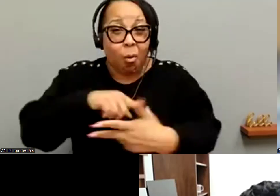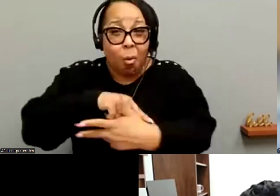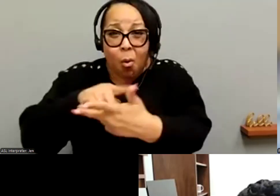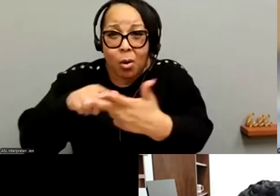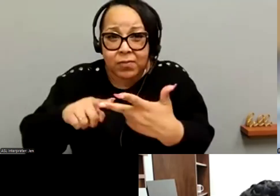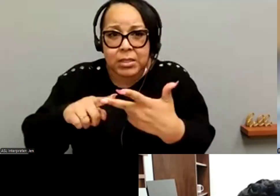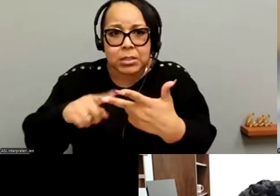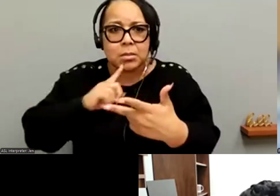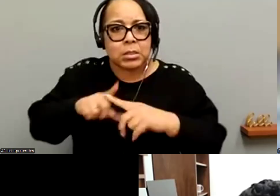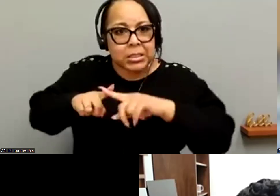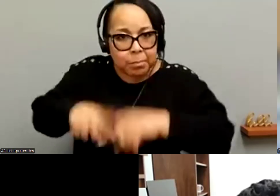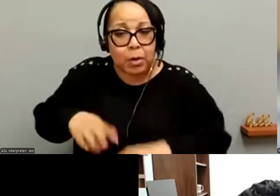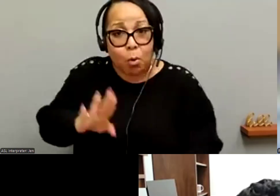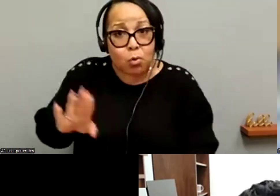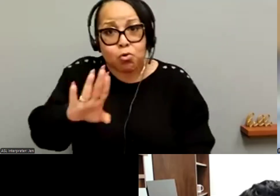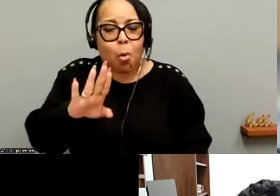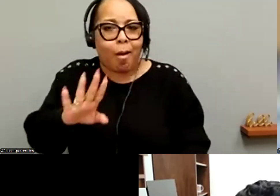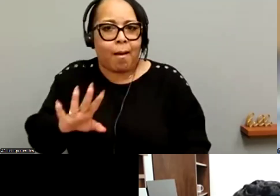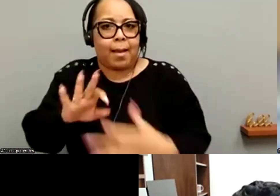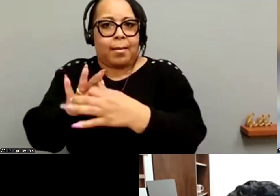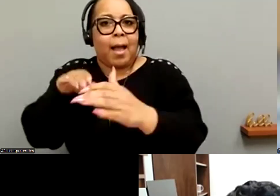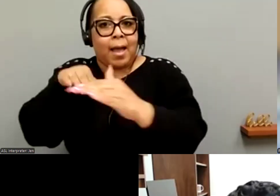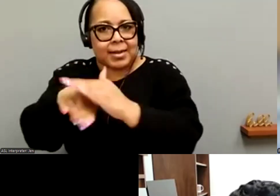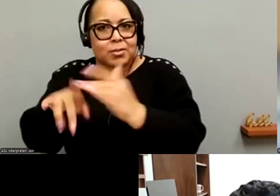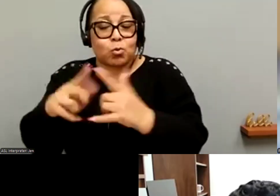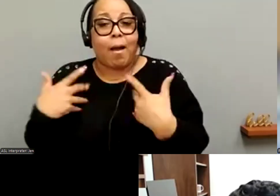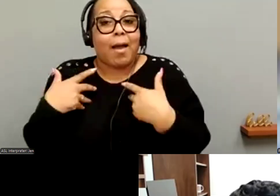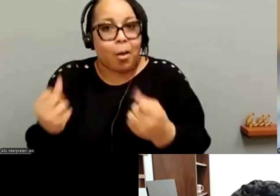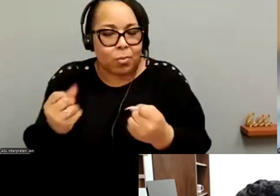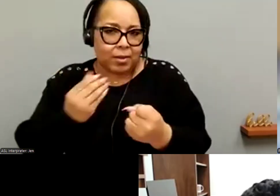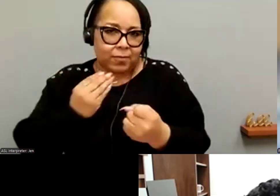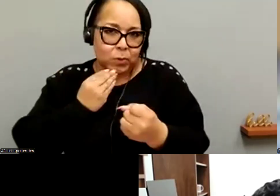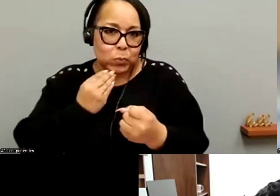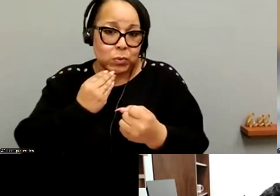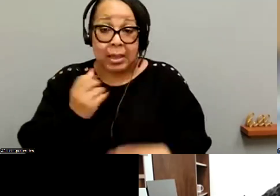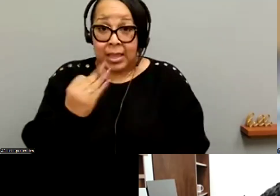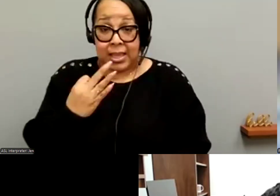13:12:57 depend on your access to healthy 13:12:59 food. If access to healthy food